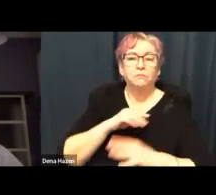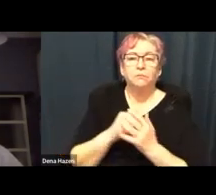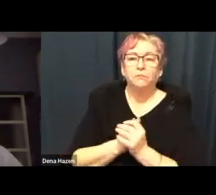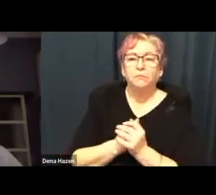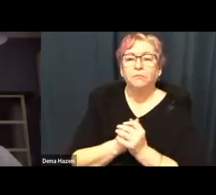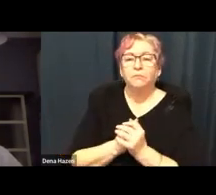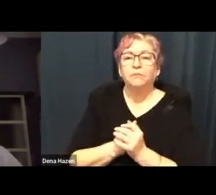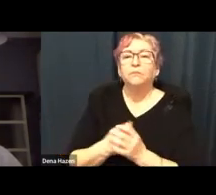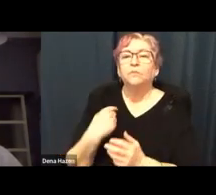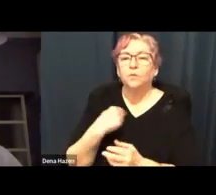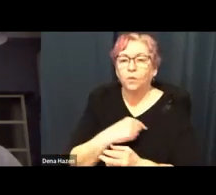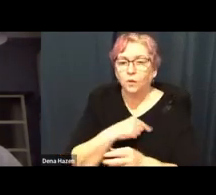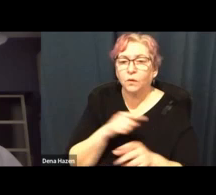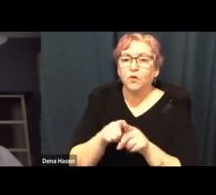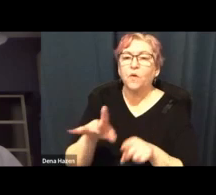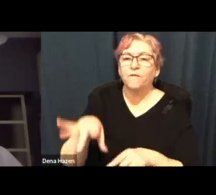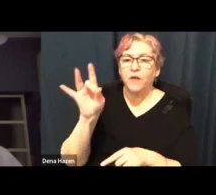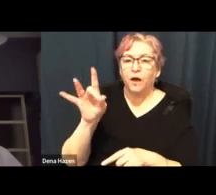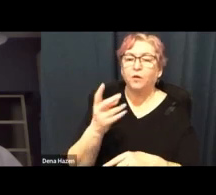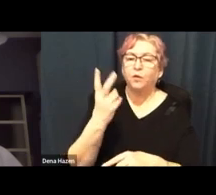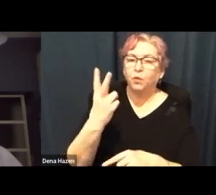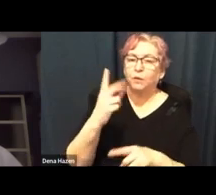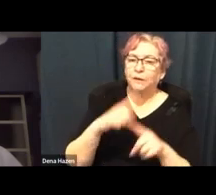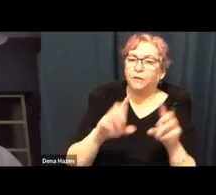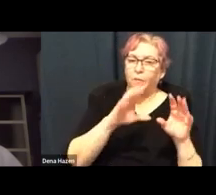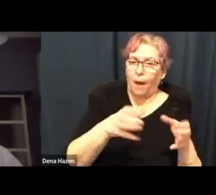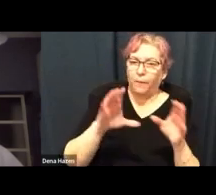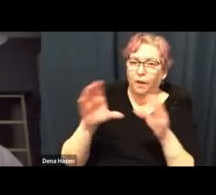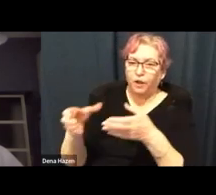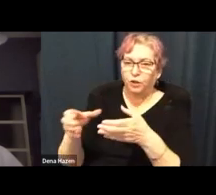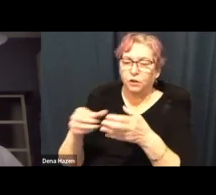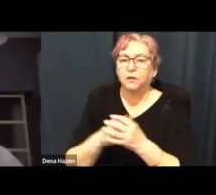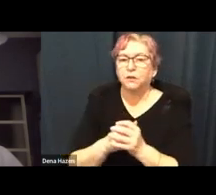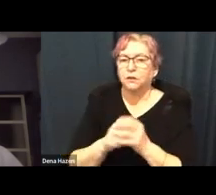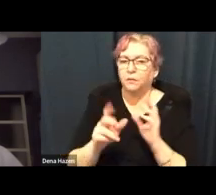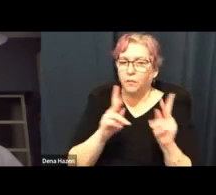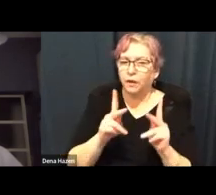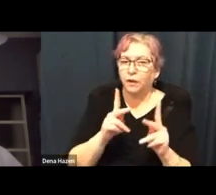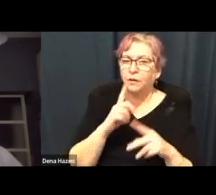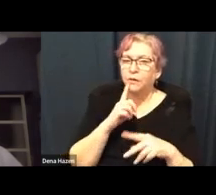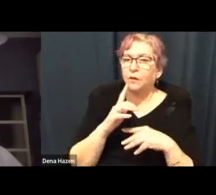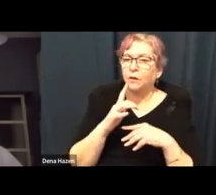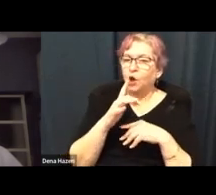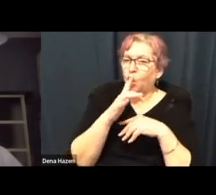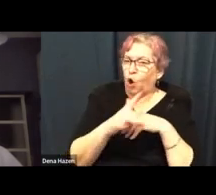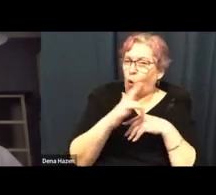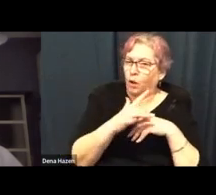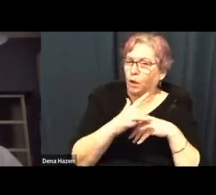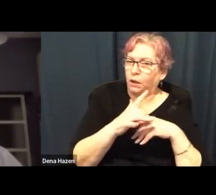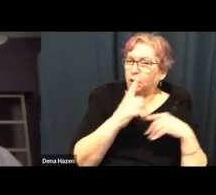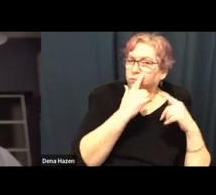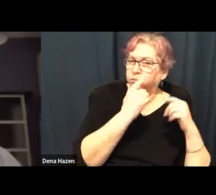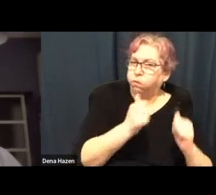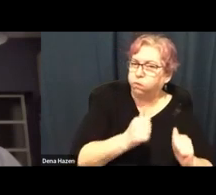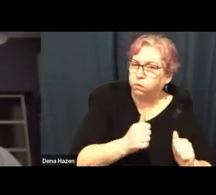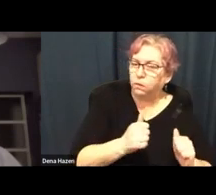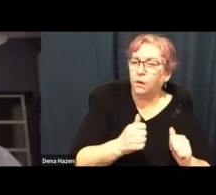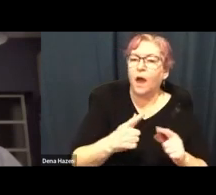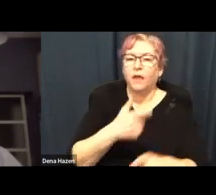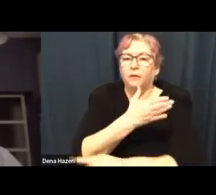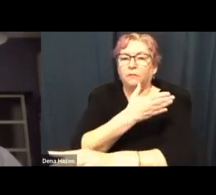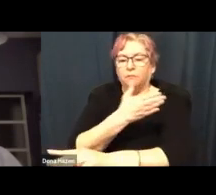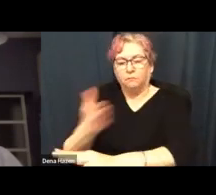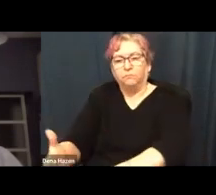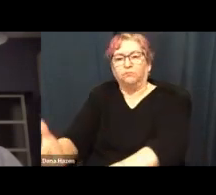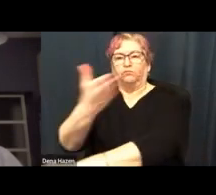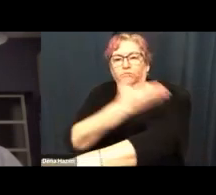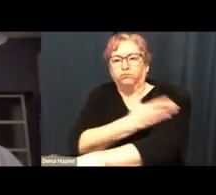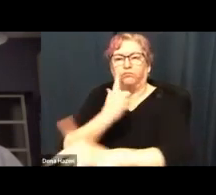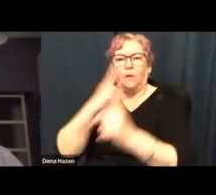We also found two populations: early moderate disease progression and advanced disease progression.